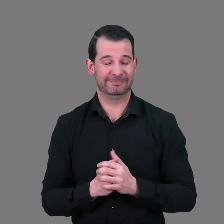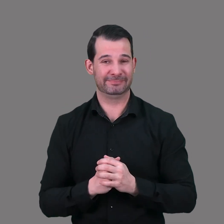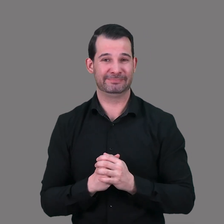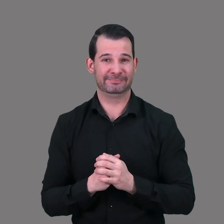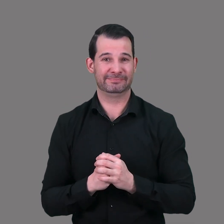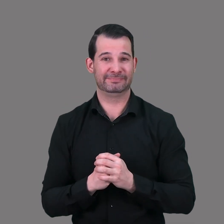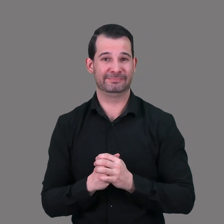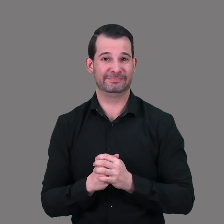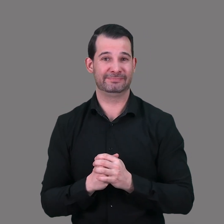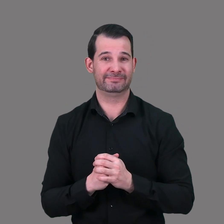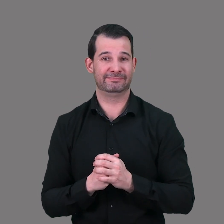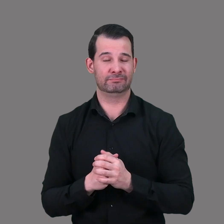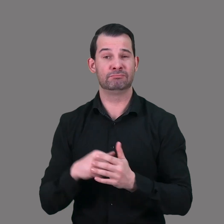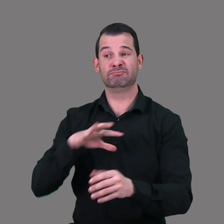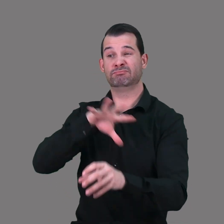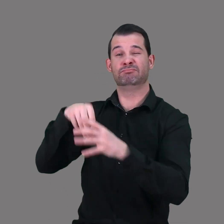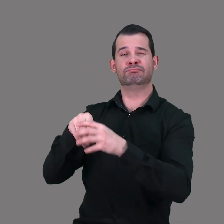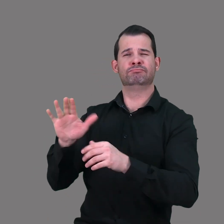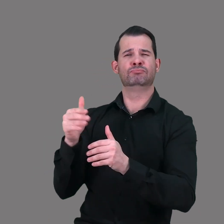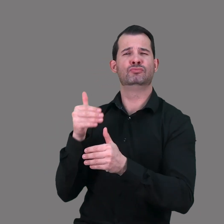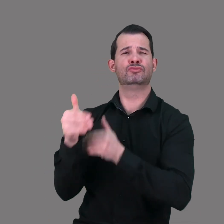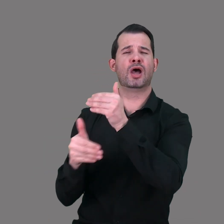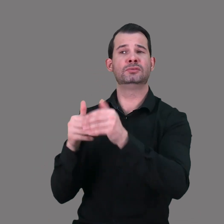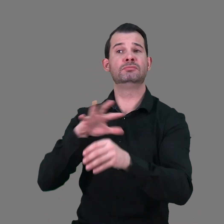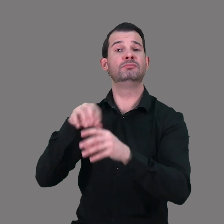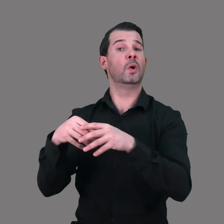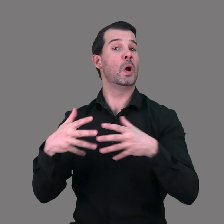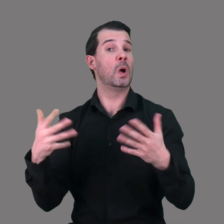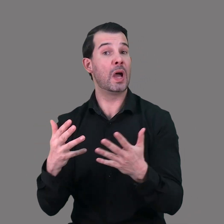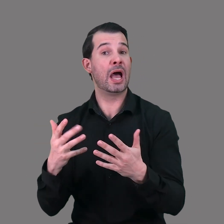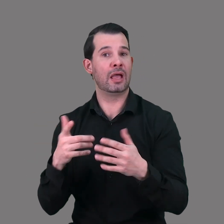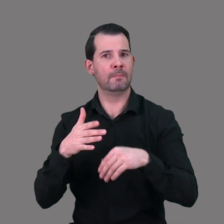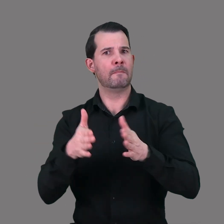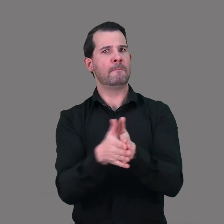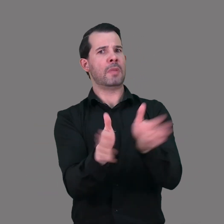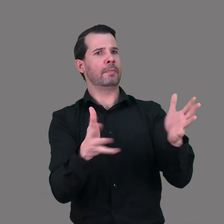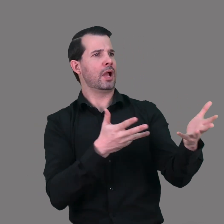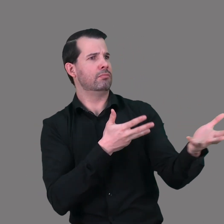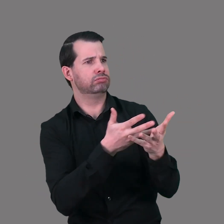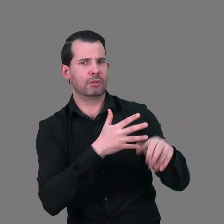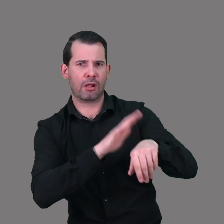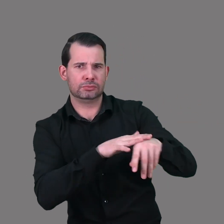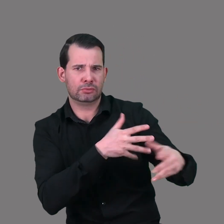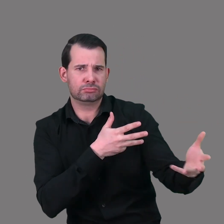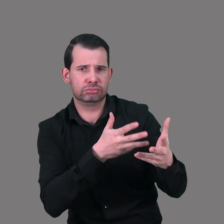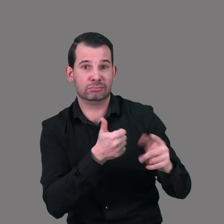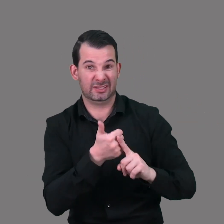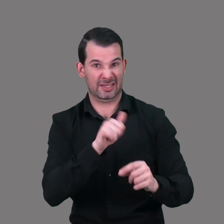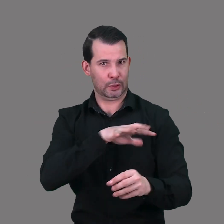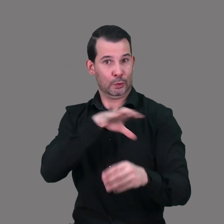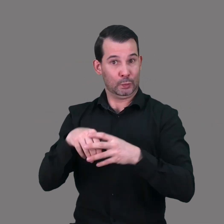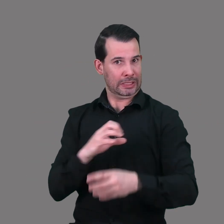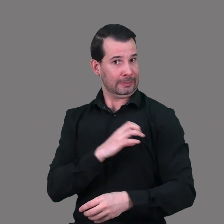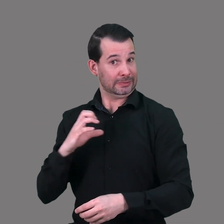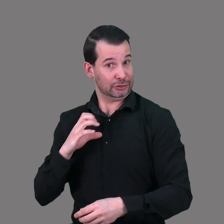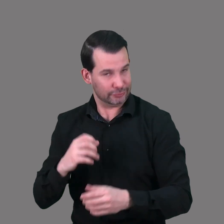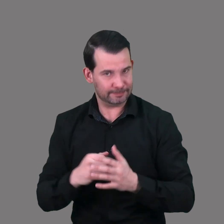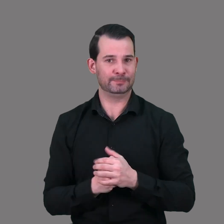Part of their process involved public engagement and consultation, which included the Commission.